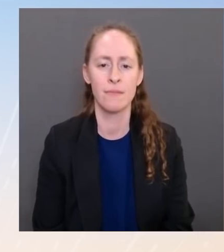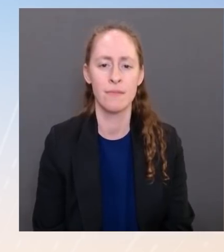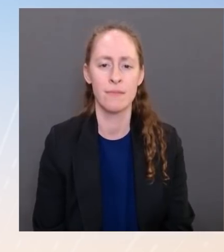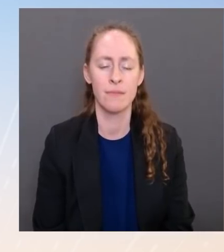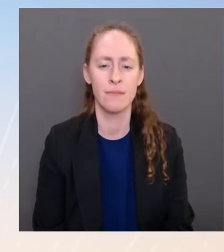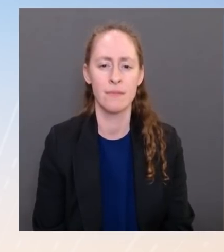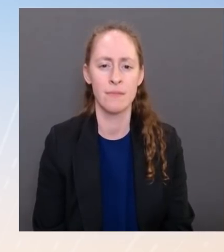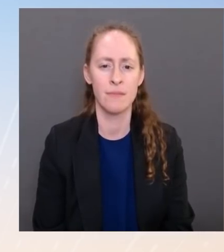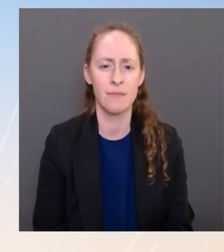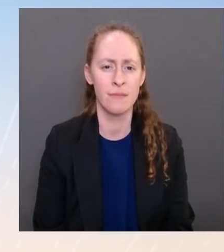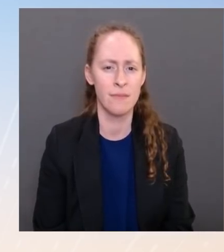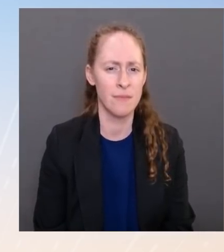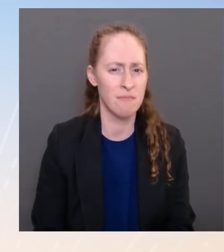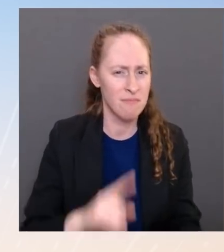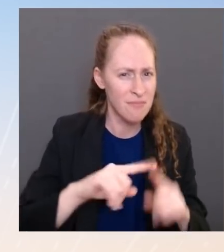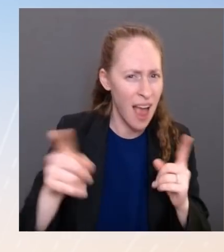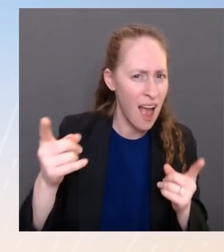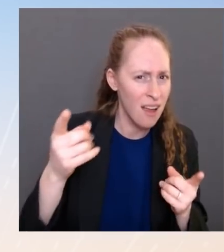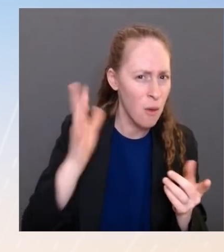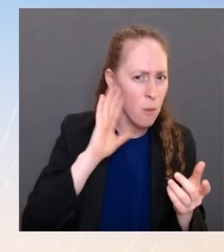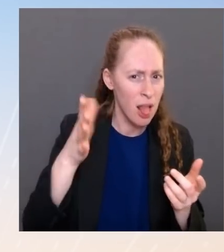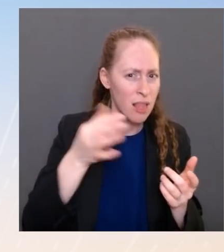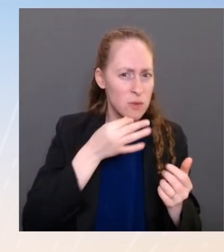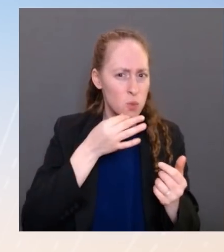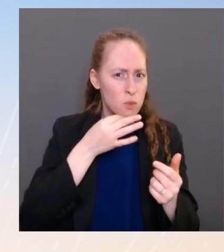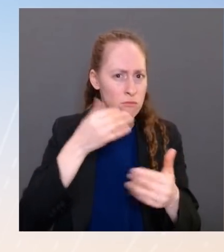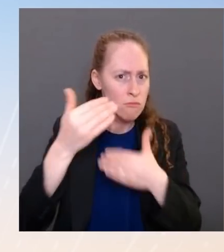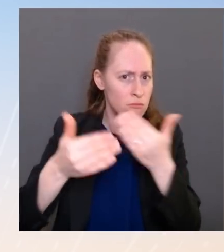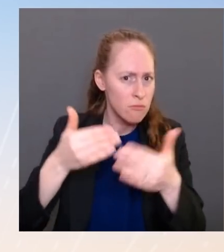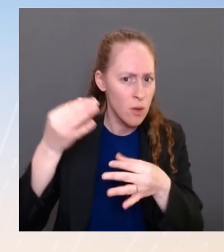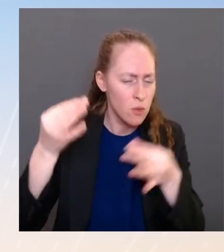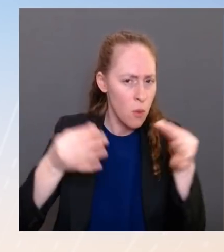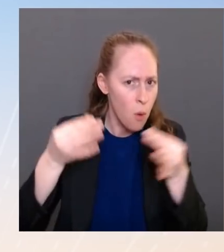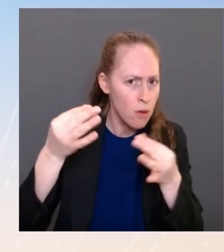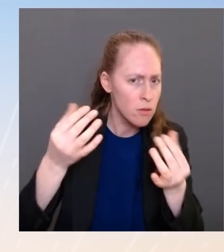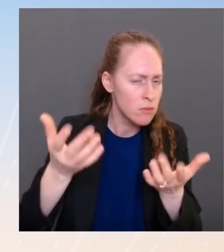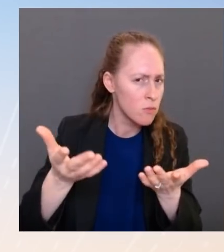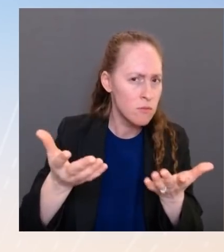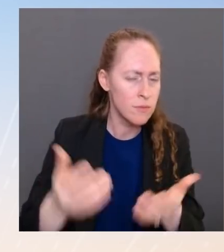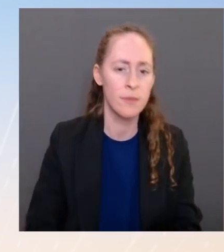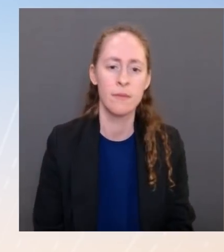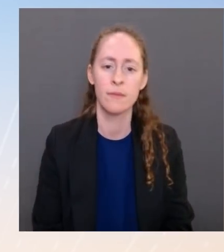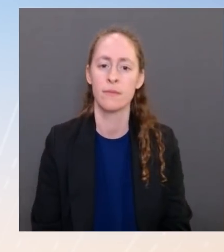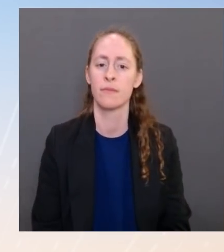that intimidation and protests -- and intimidation outside of the homes of school board members,